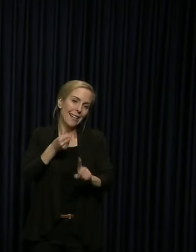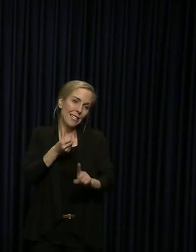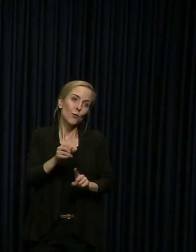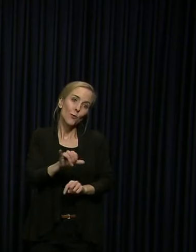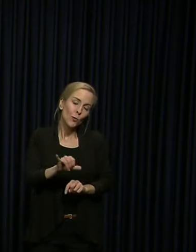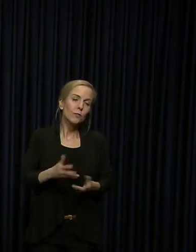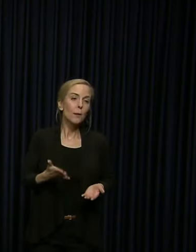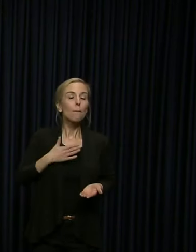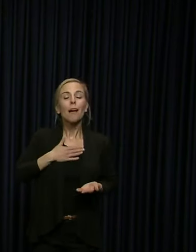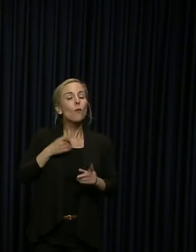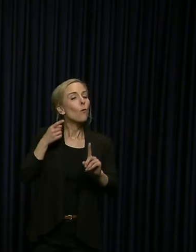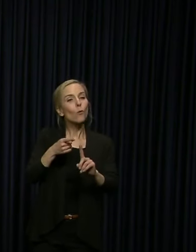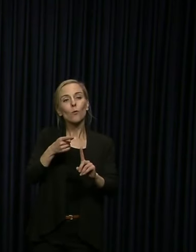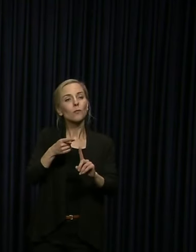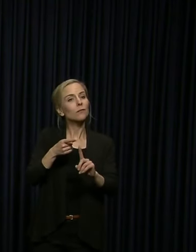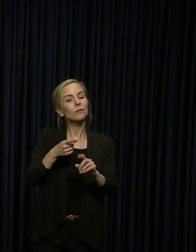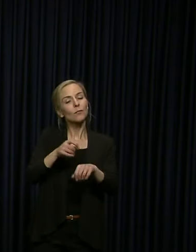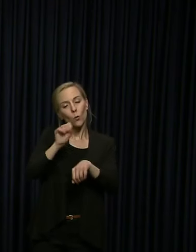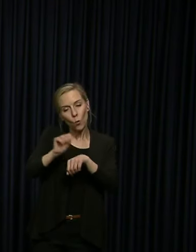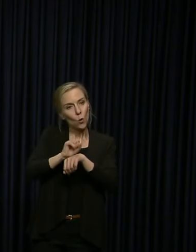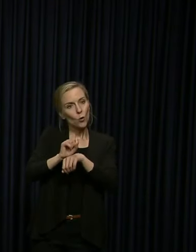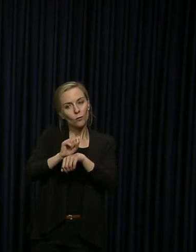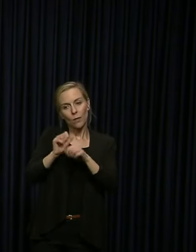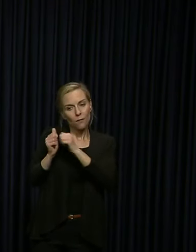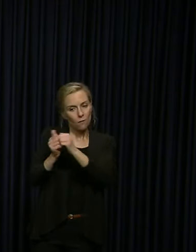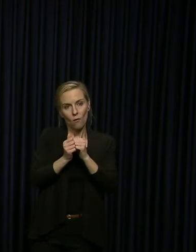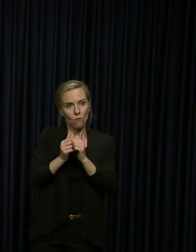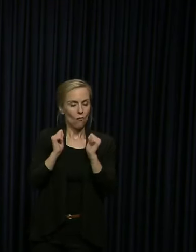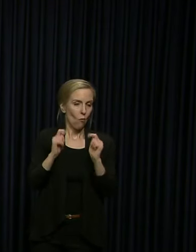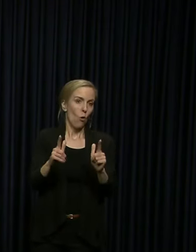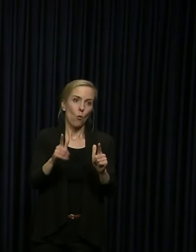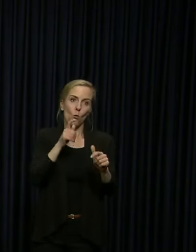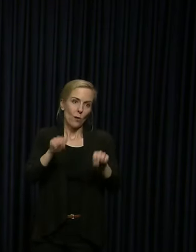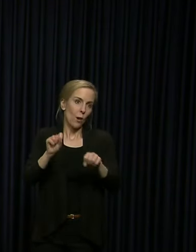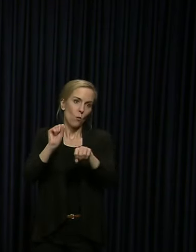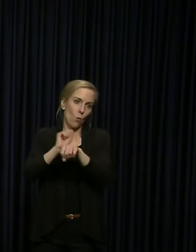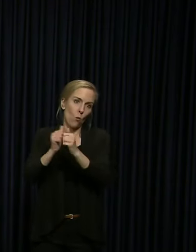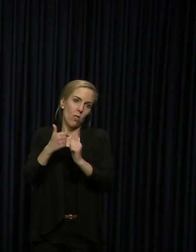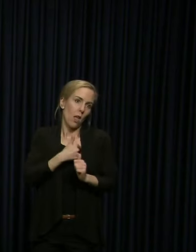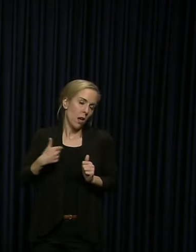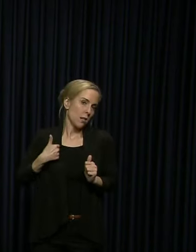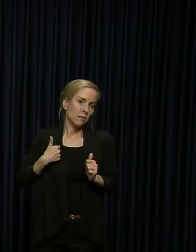LIMIT THE NUMBER THAT ARE INSIDE, TO DO EVERYTHING THAT WE